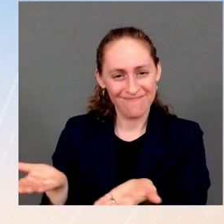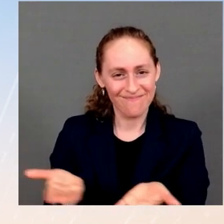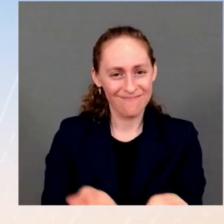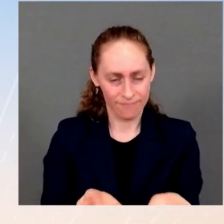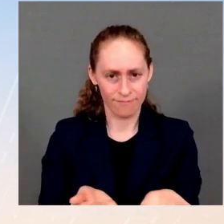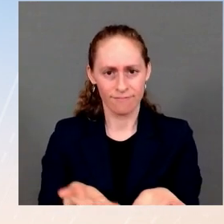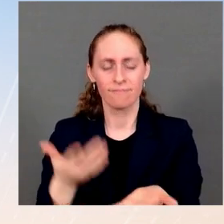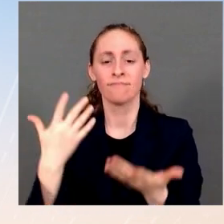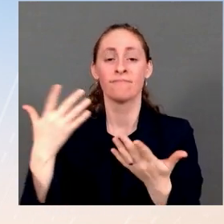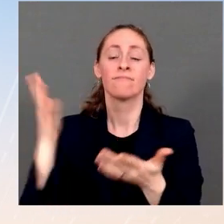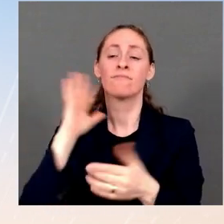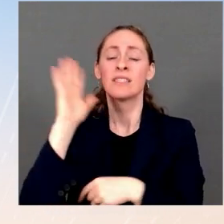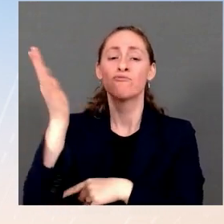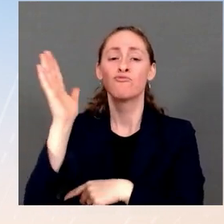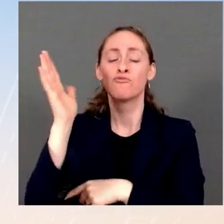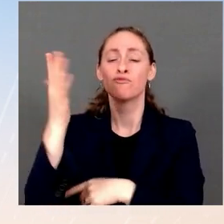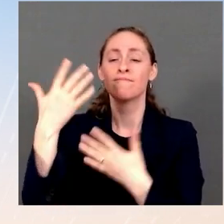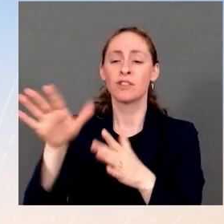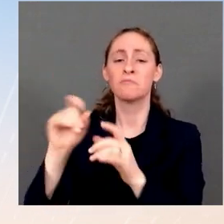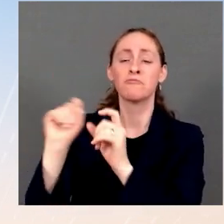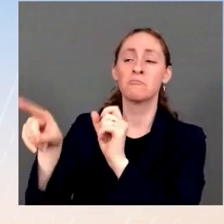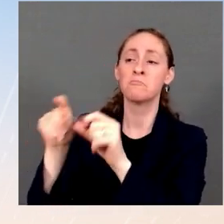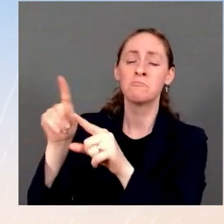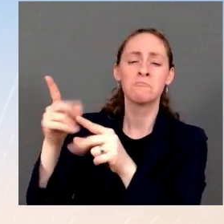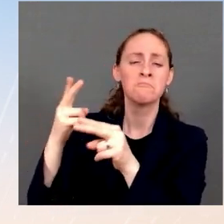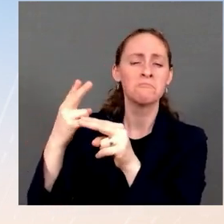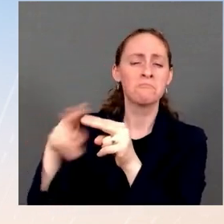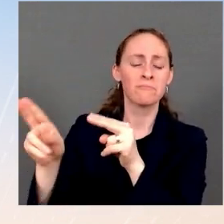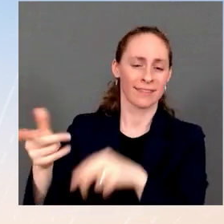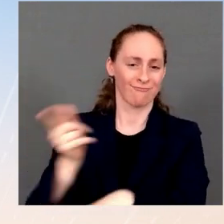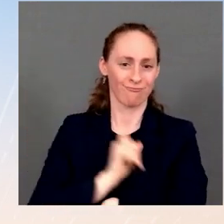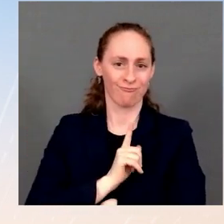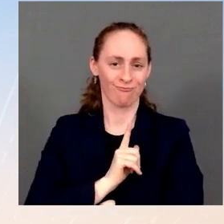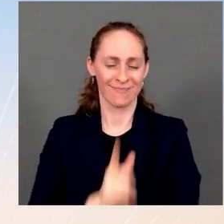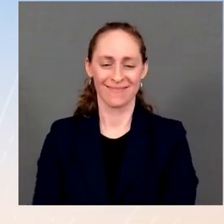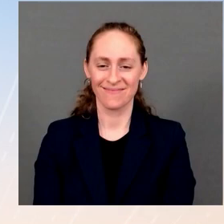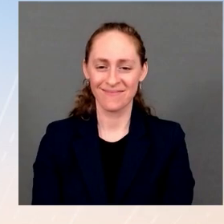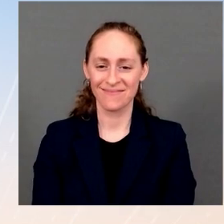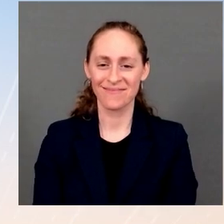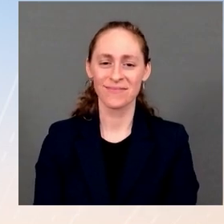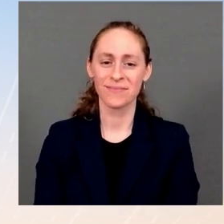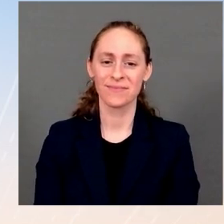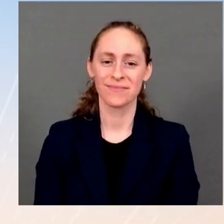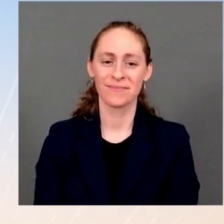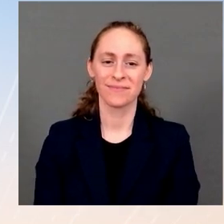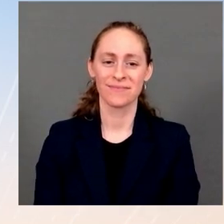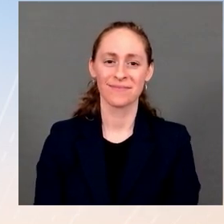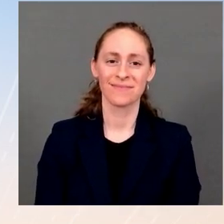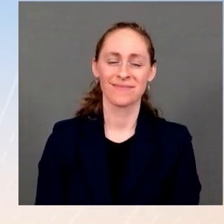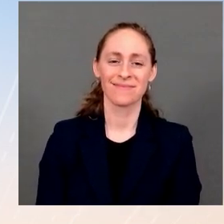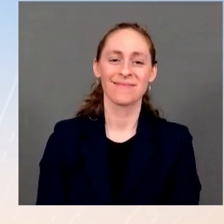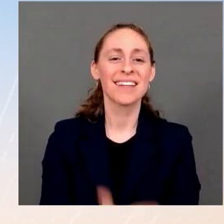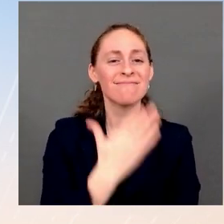Ms. Jean-Pierre: The podium is yours. Mr. Zaidi: Thank you, Karine, and good to be with everybody here today.